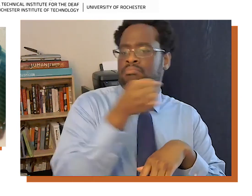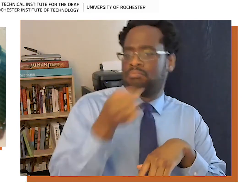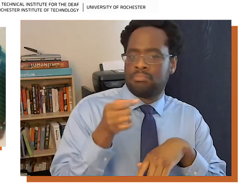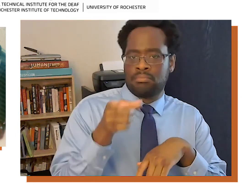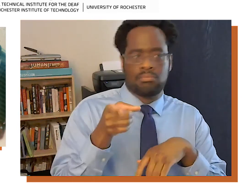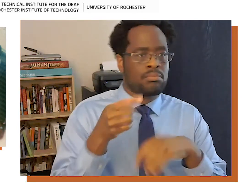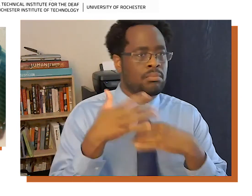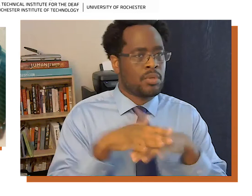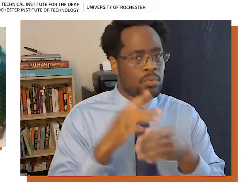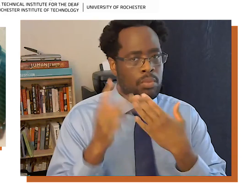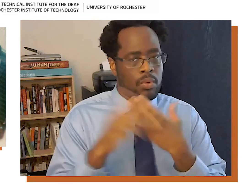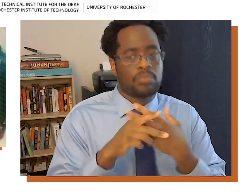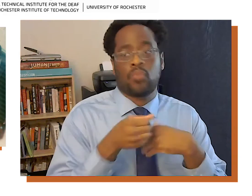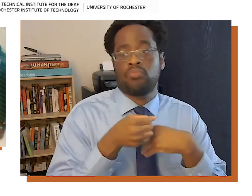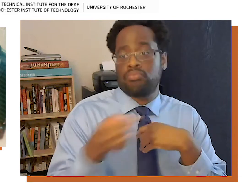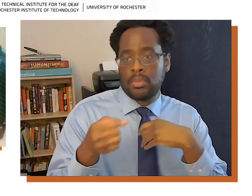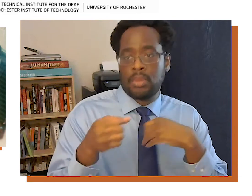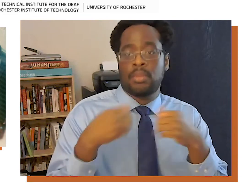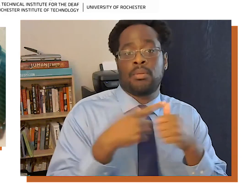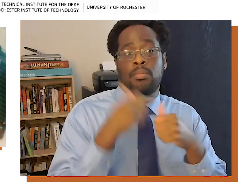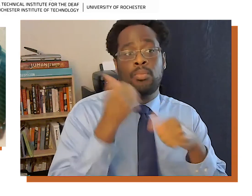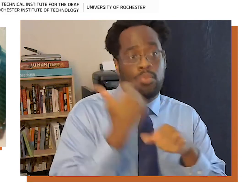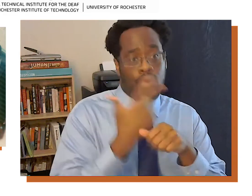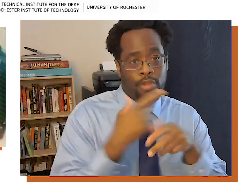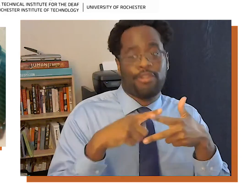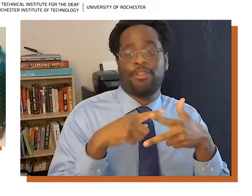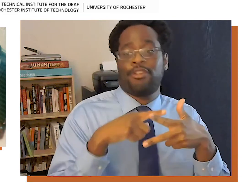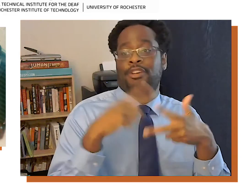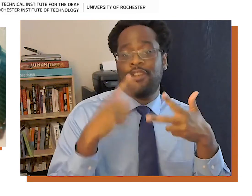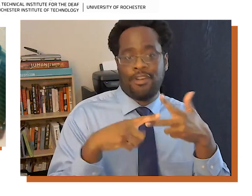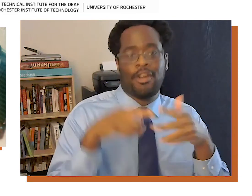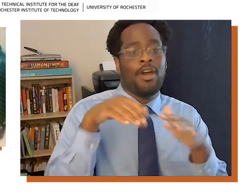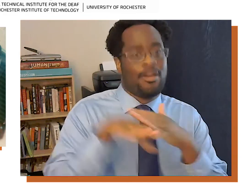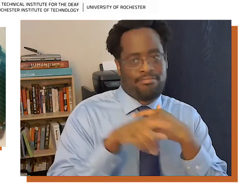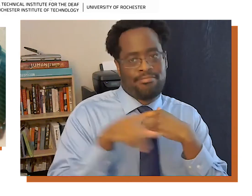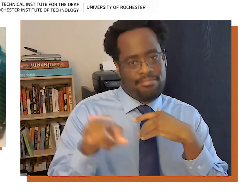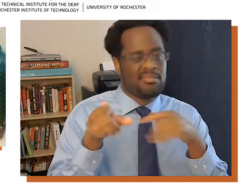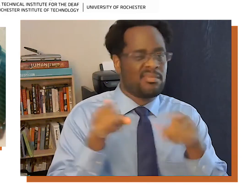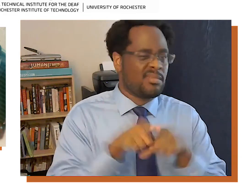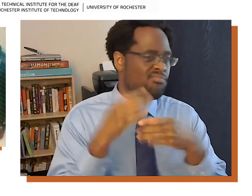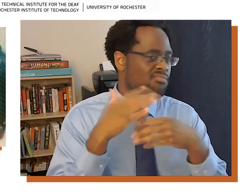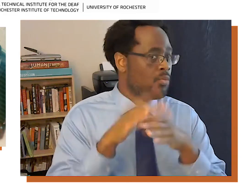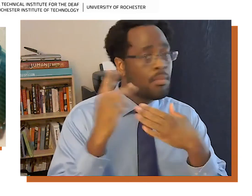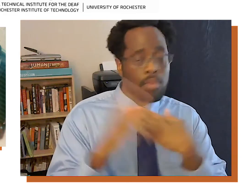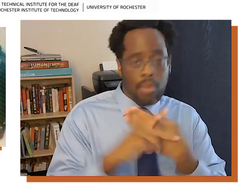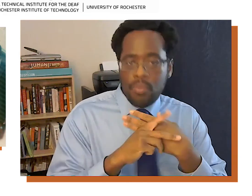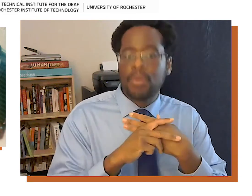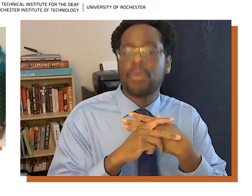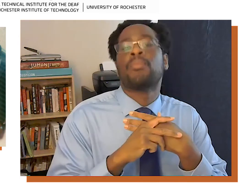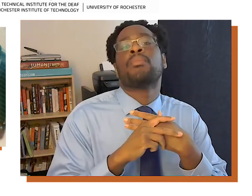exactly what to do with her, so they put her in one program, and then my brothers after her went into a similar program,